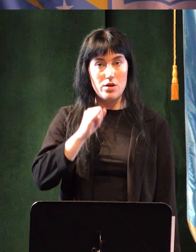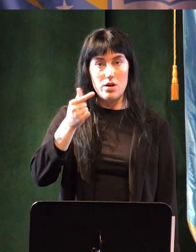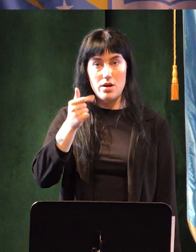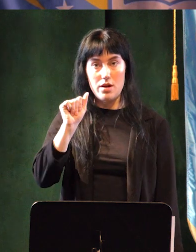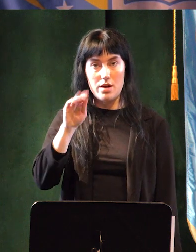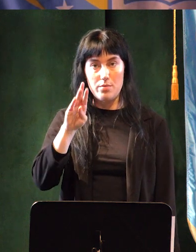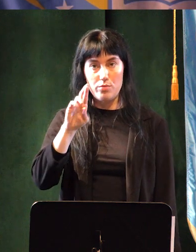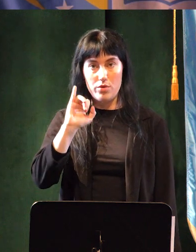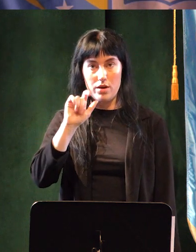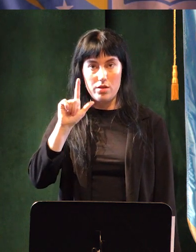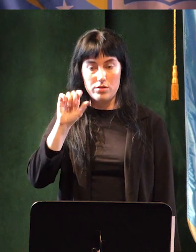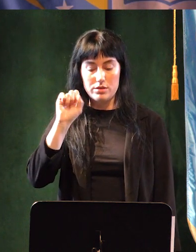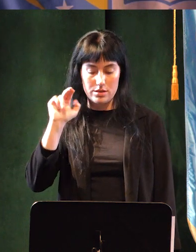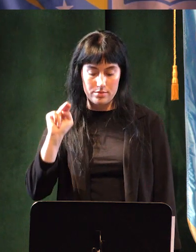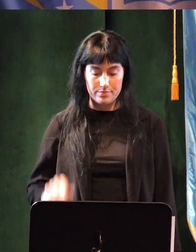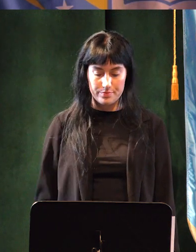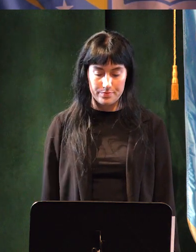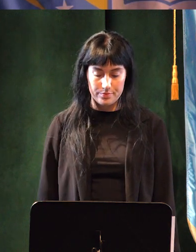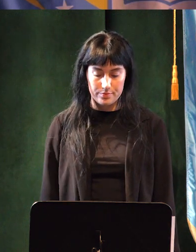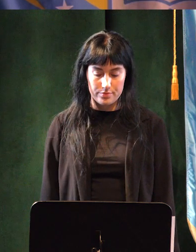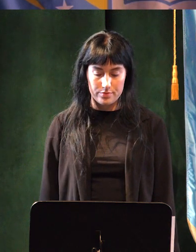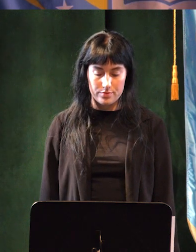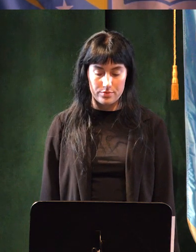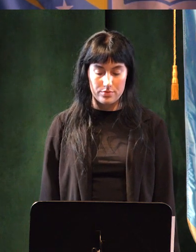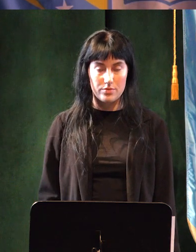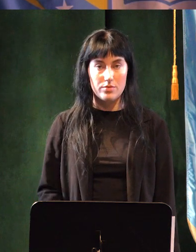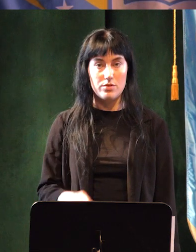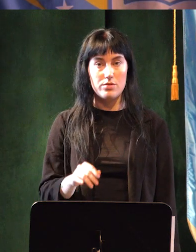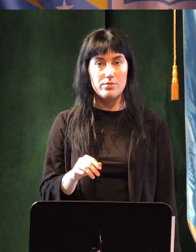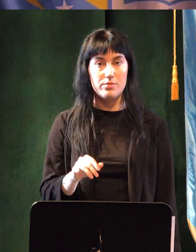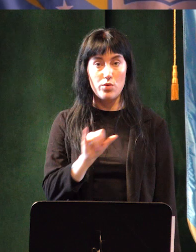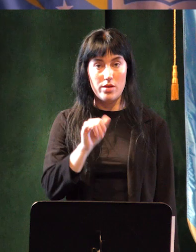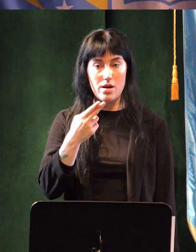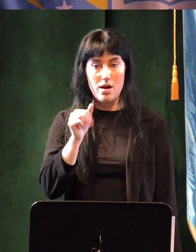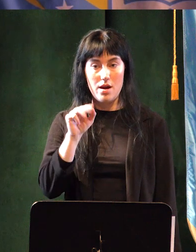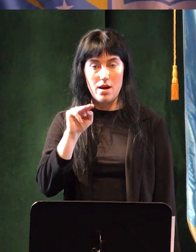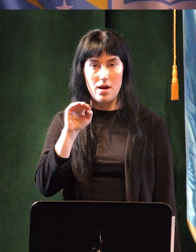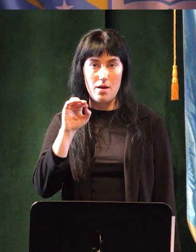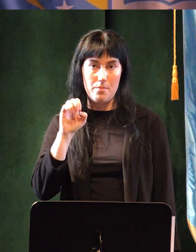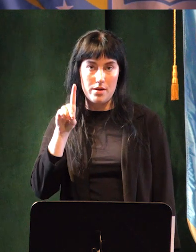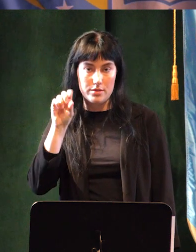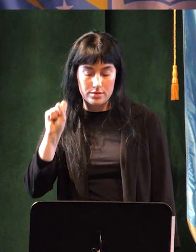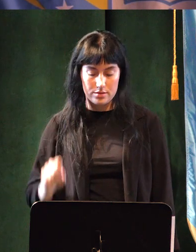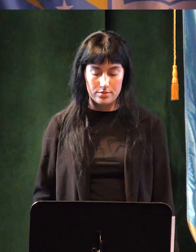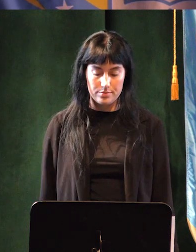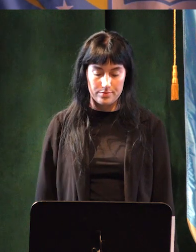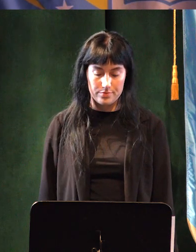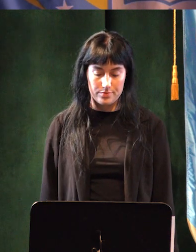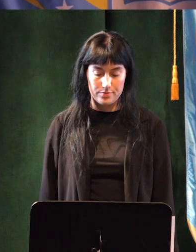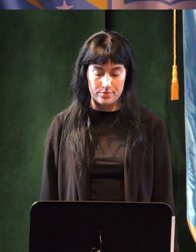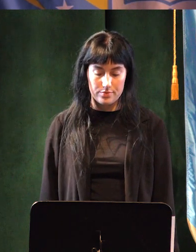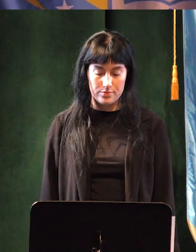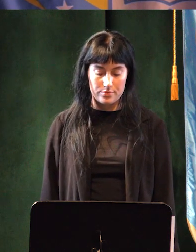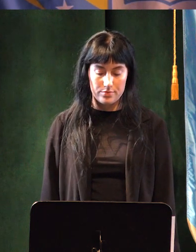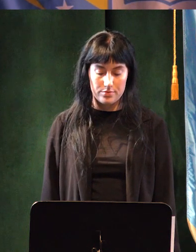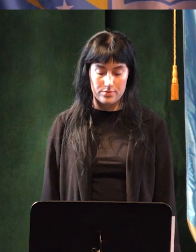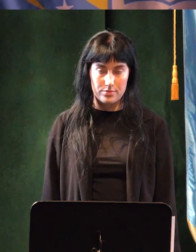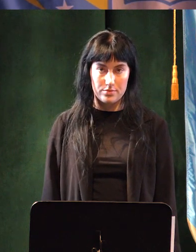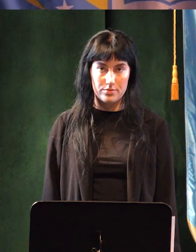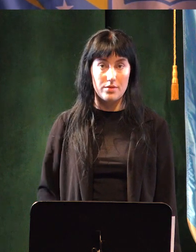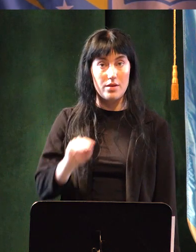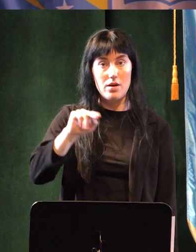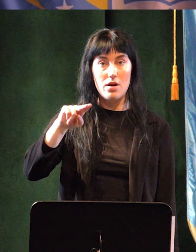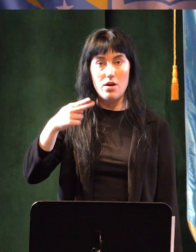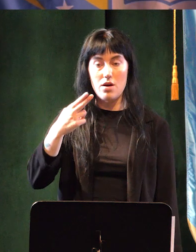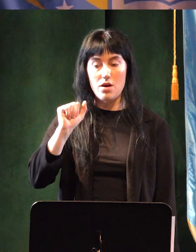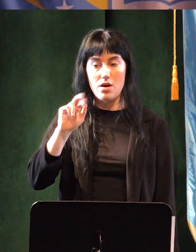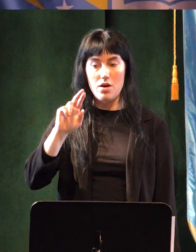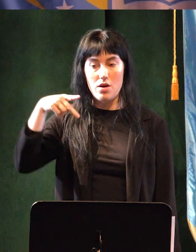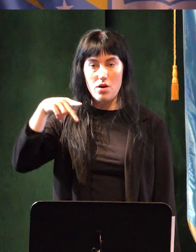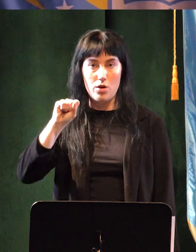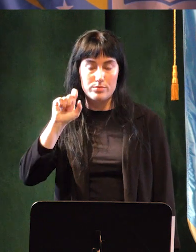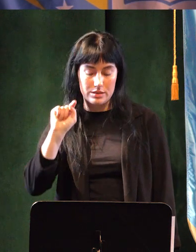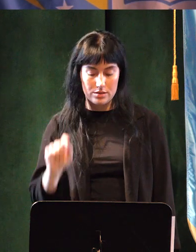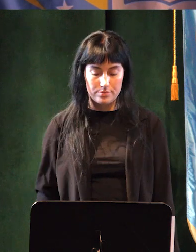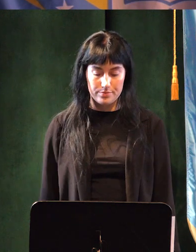Gabriel insane Yolanda Hammonds Michaela harps